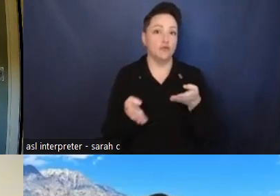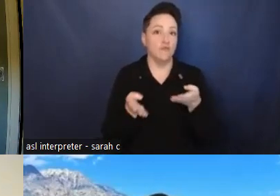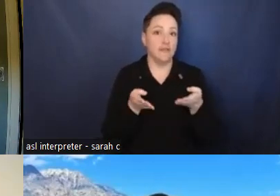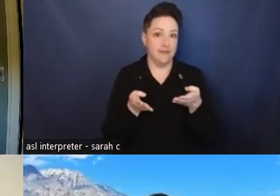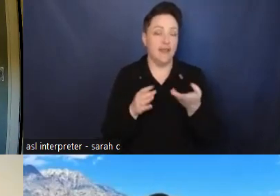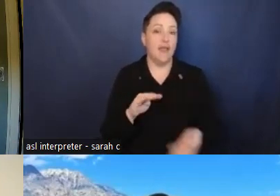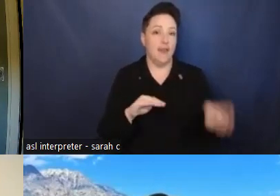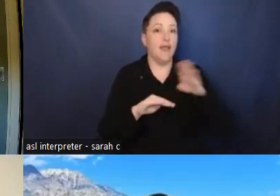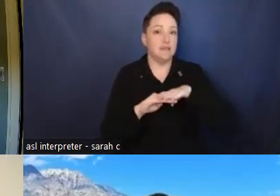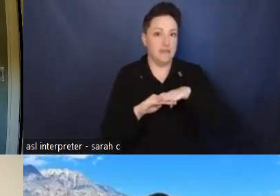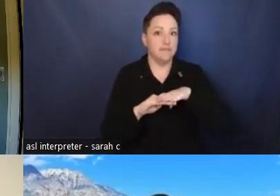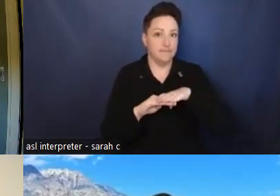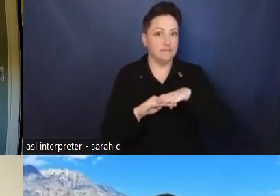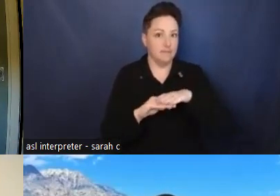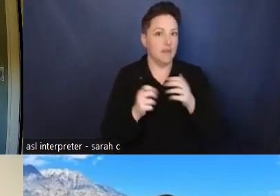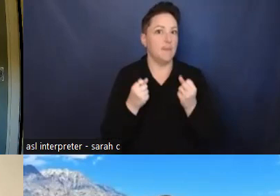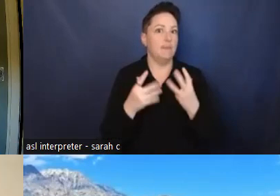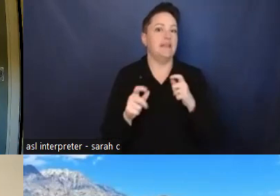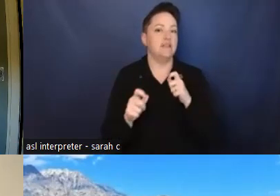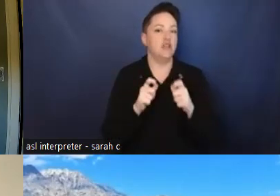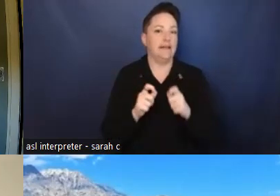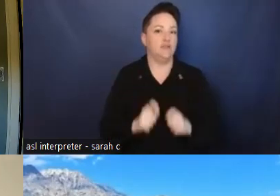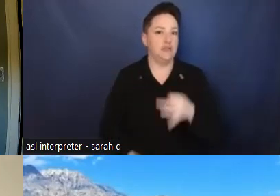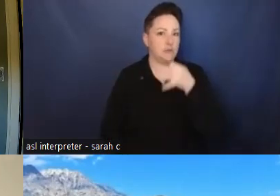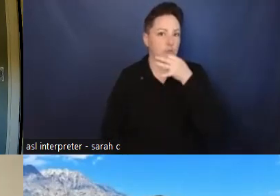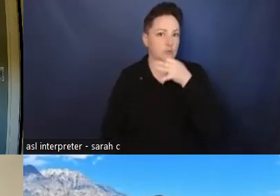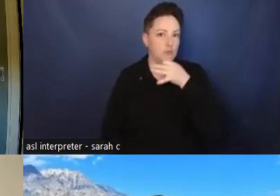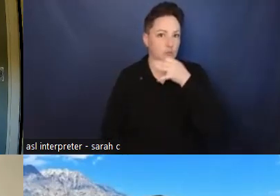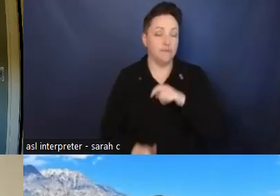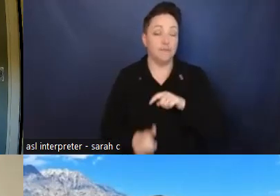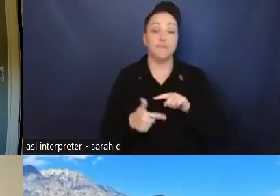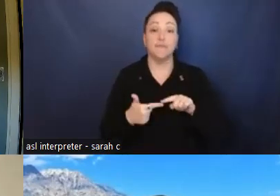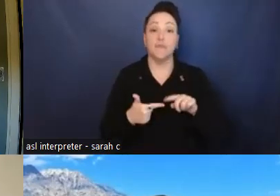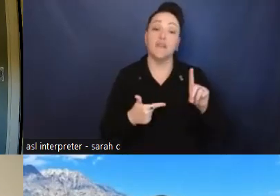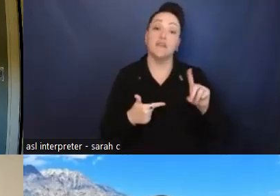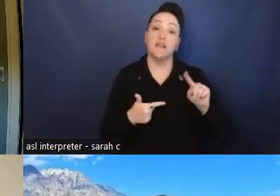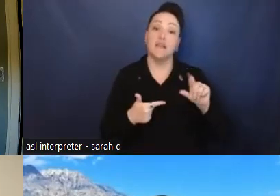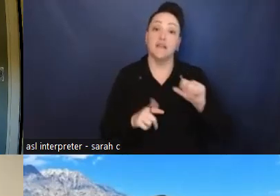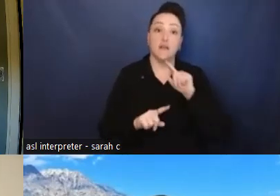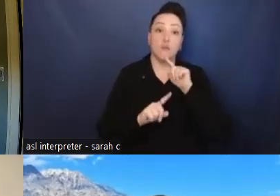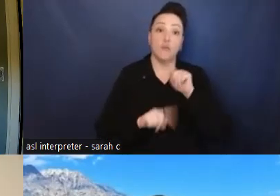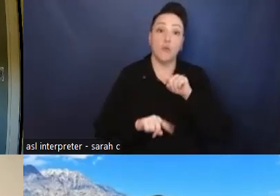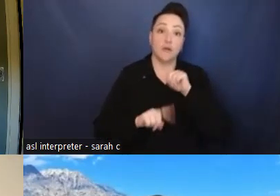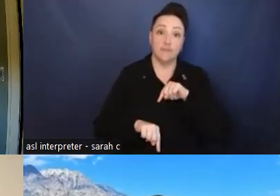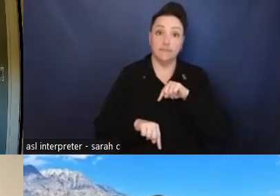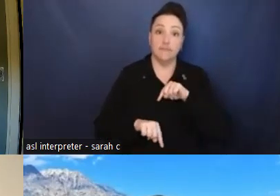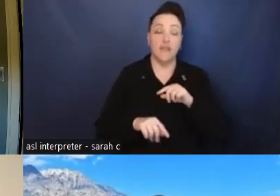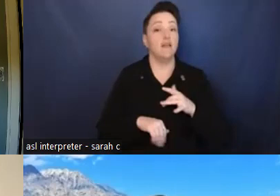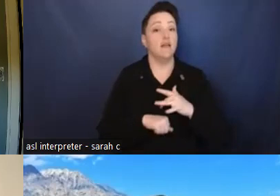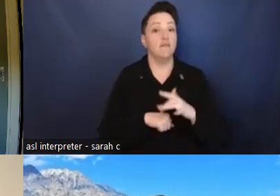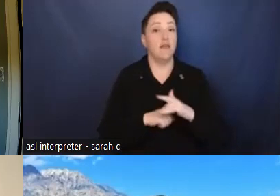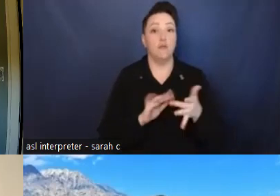I also want to talk about our data reporting that's now available online and third I will